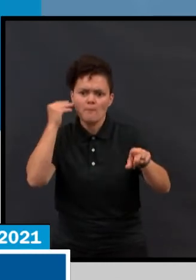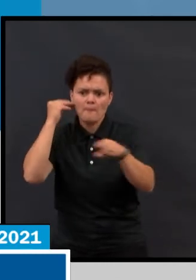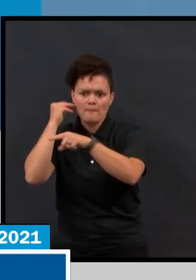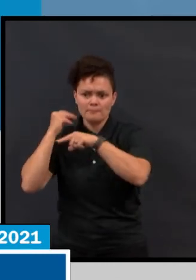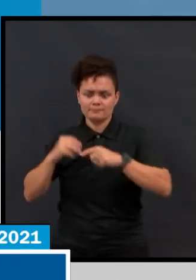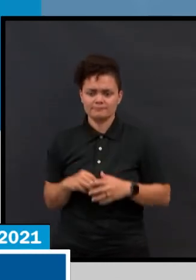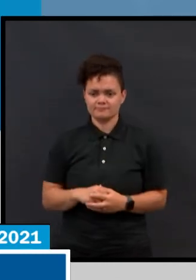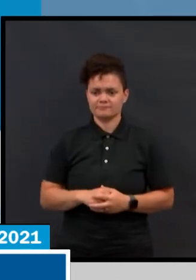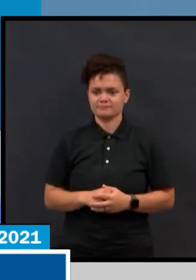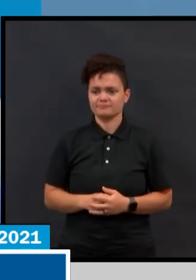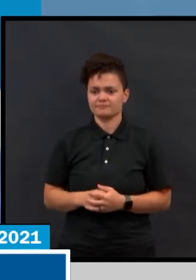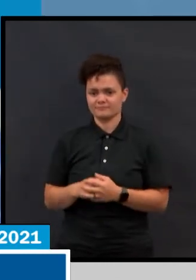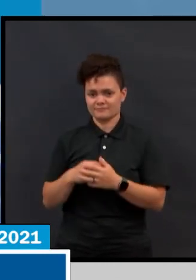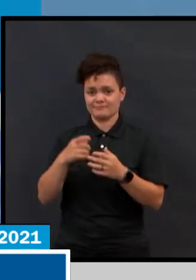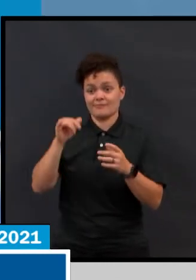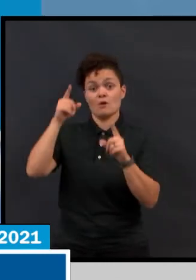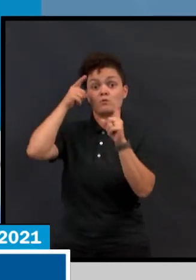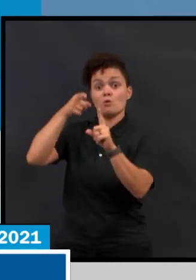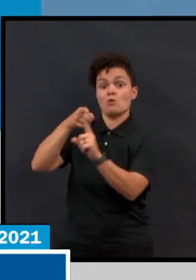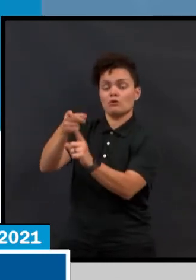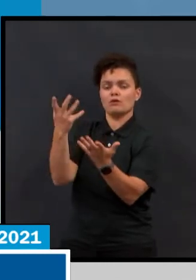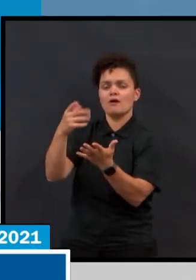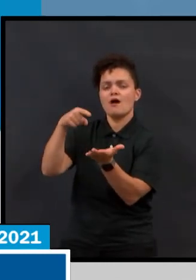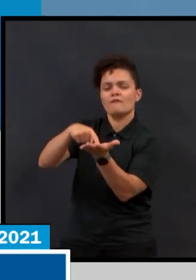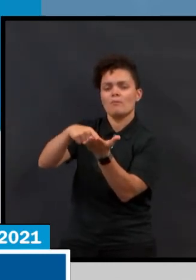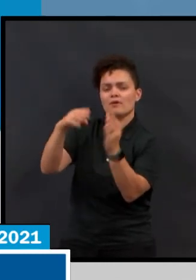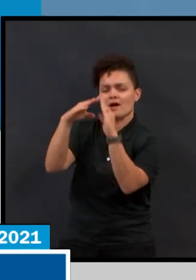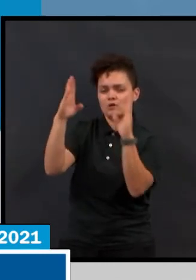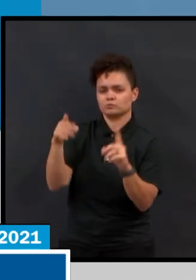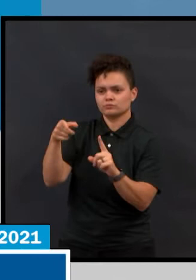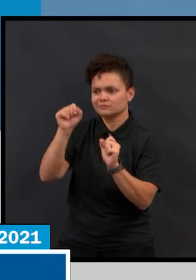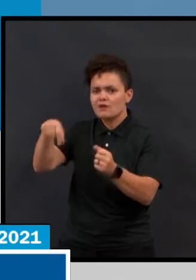housing uh coming through the city uh the other one of course we are seeing uh not only in